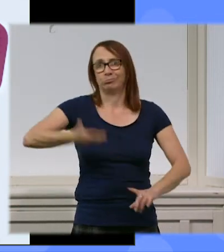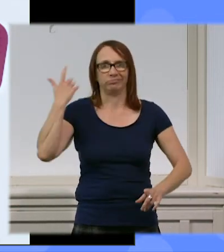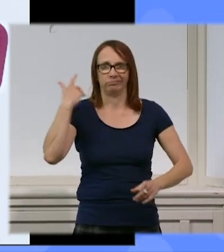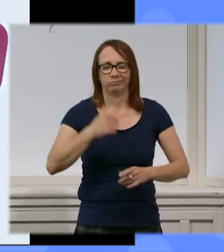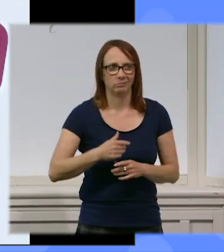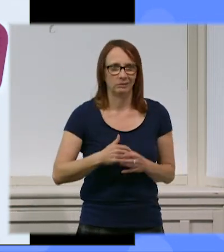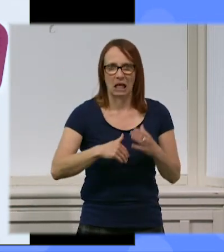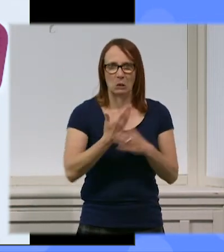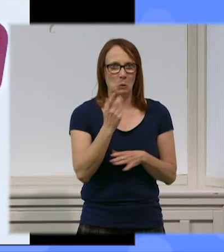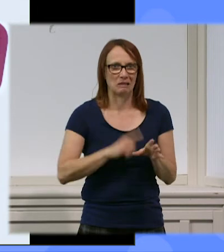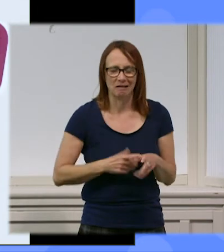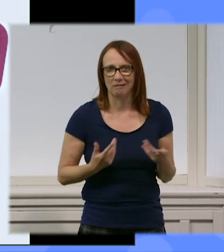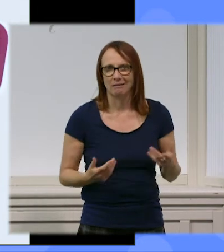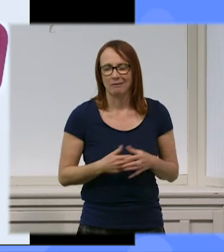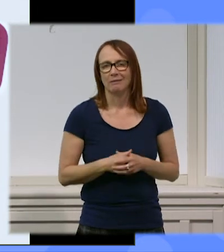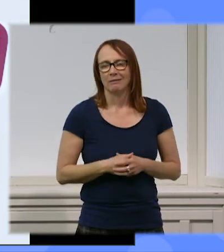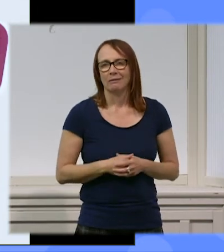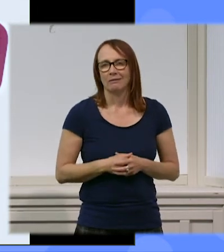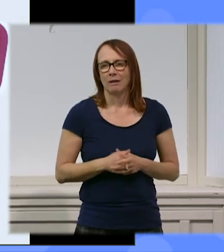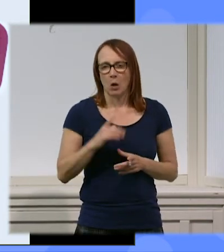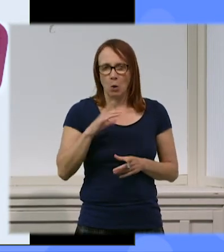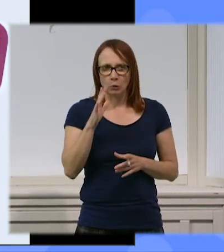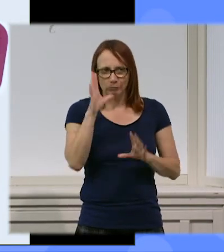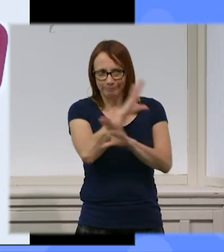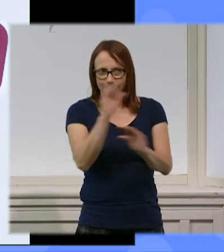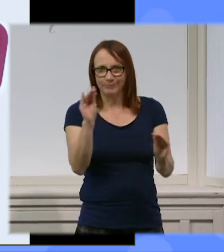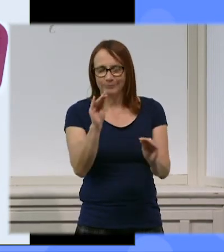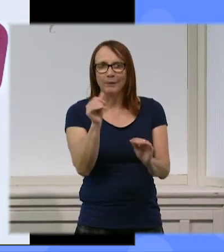new decade and and I just wanted to make clear that that you're aware that the NP